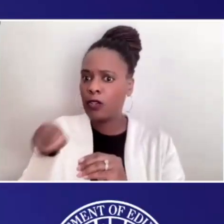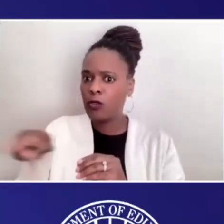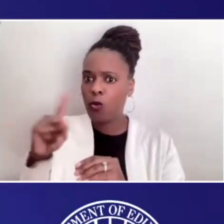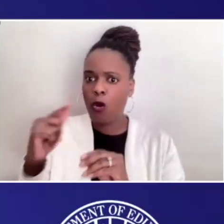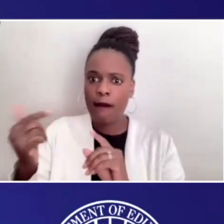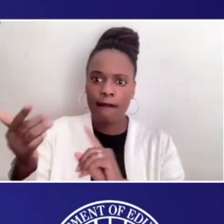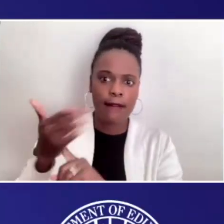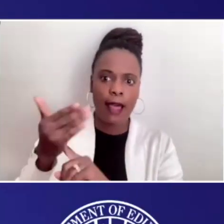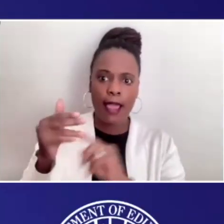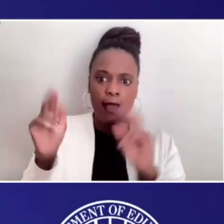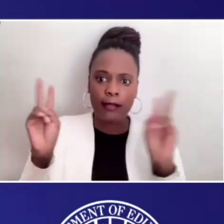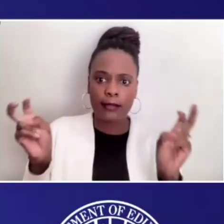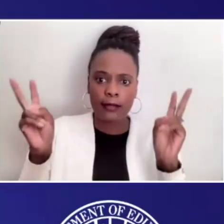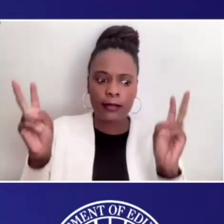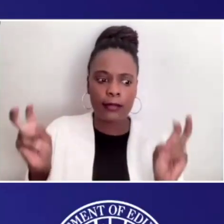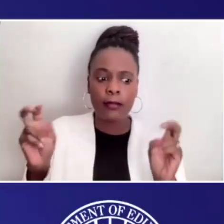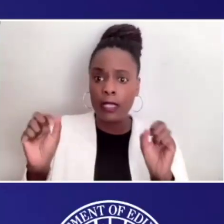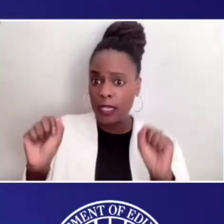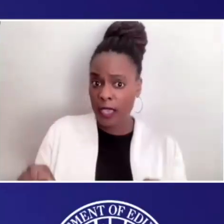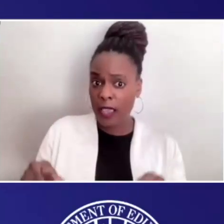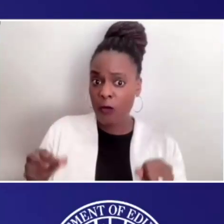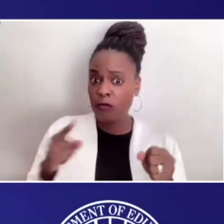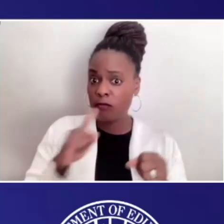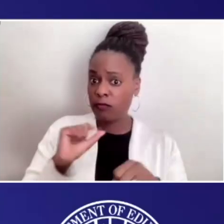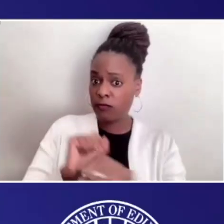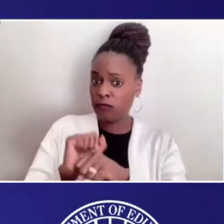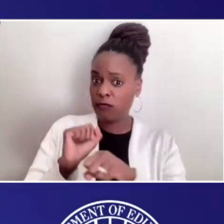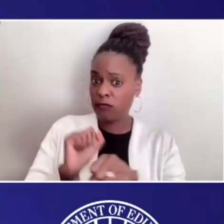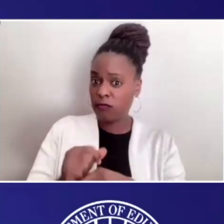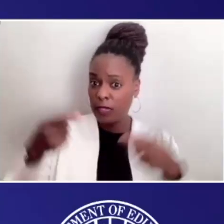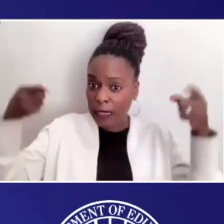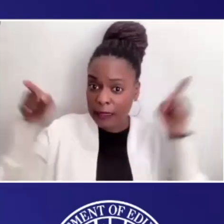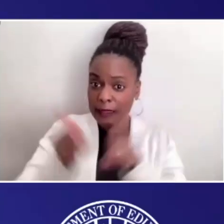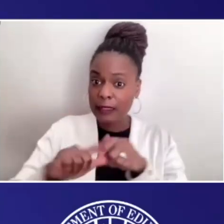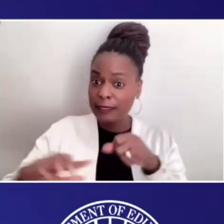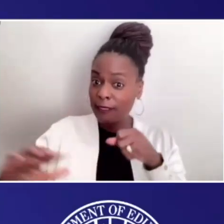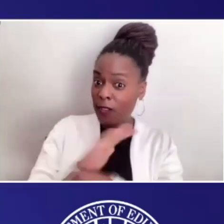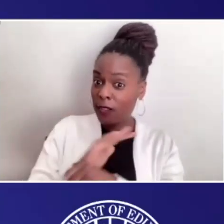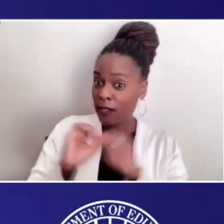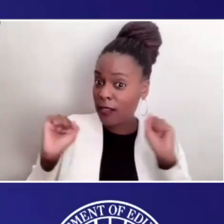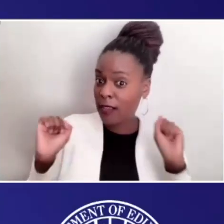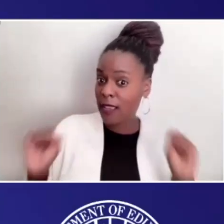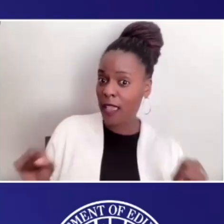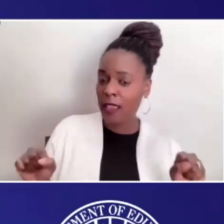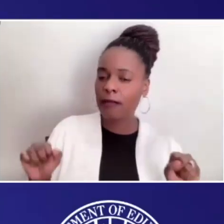and can we get to complete consensus on that? That's what we're trying to do.